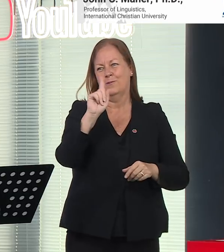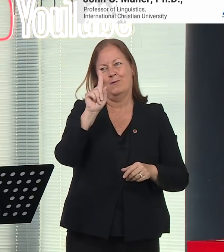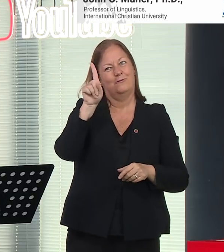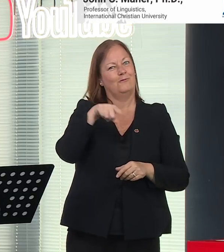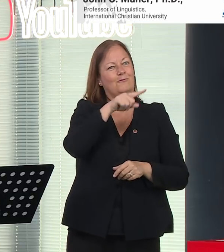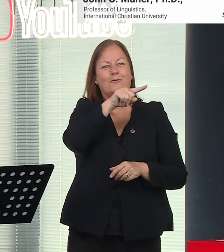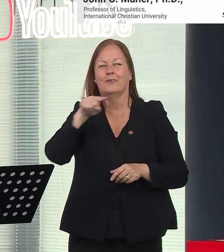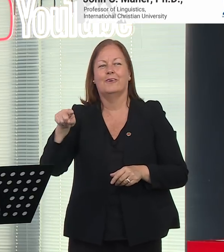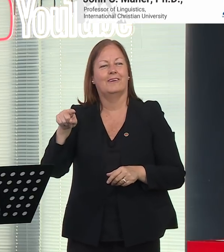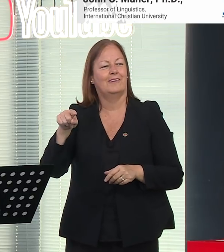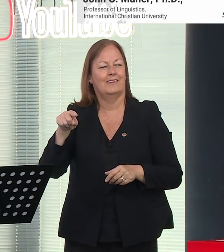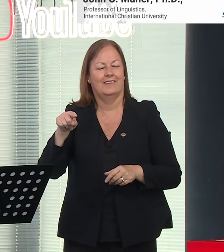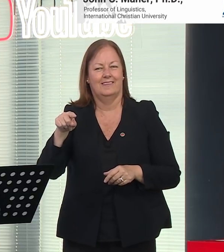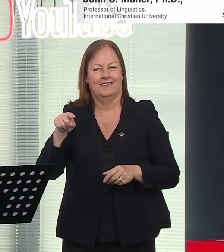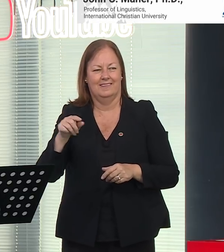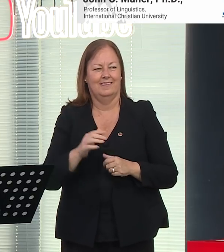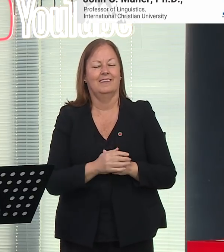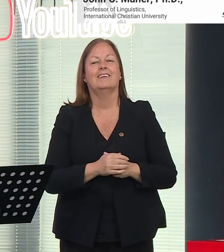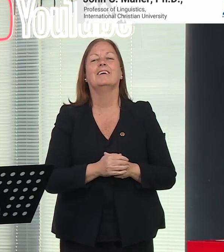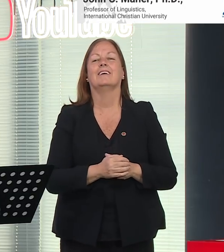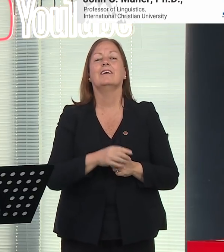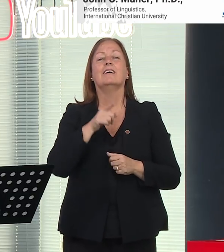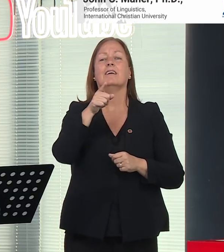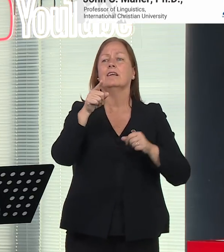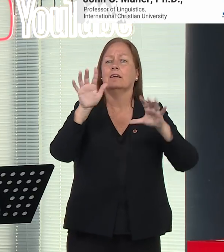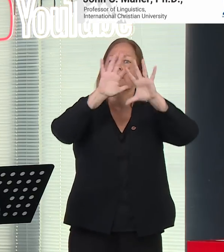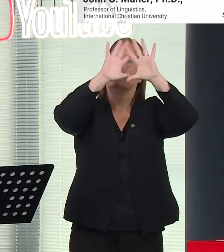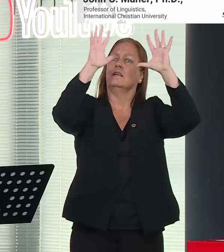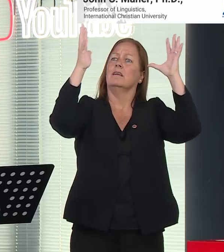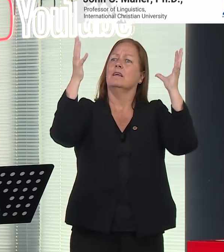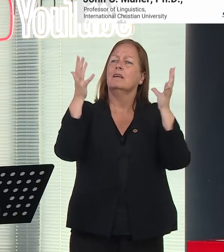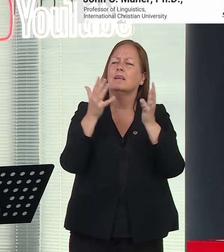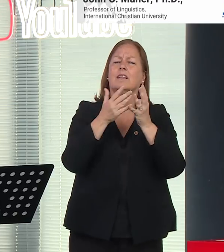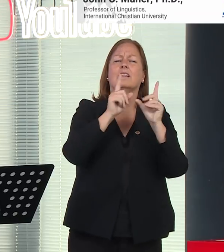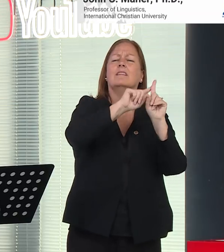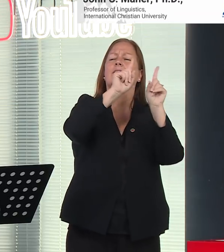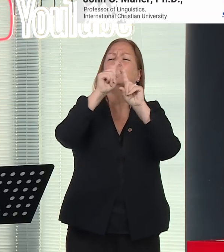Some people think that because sign language is not a written language, then